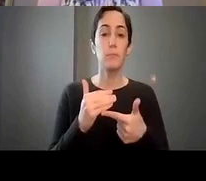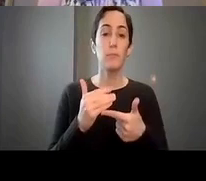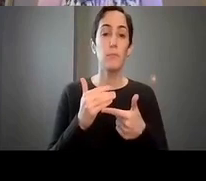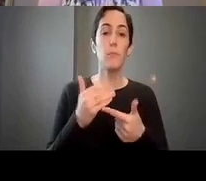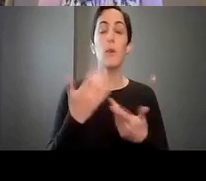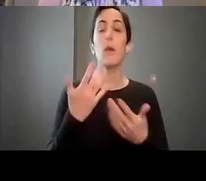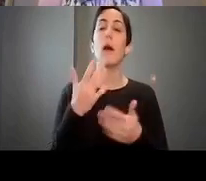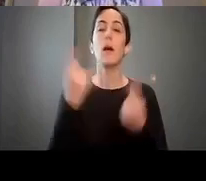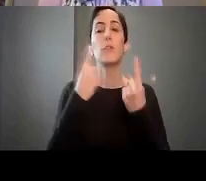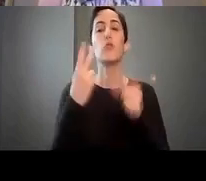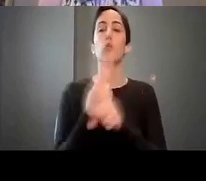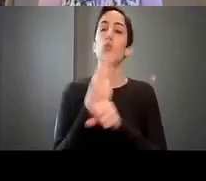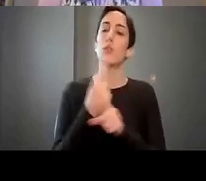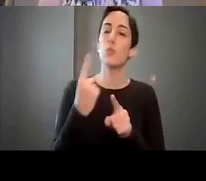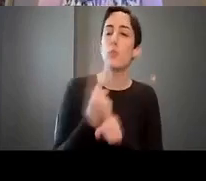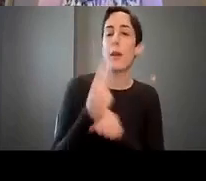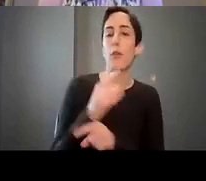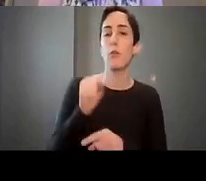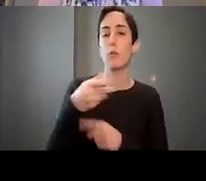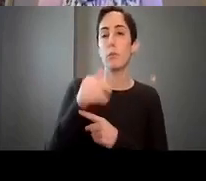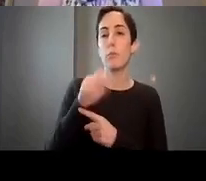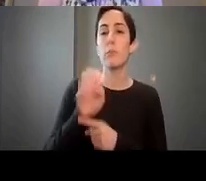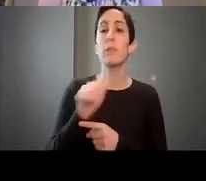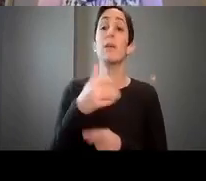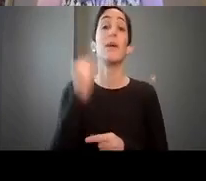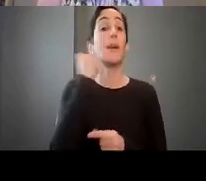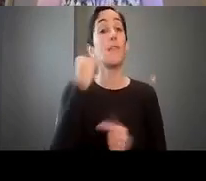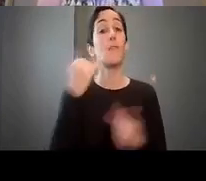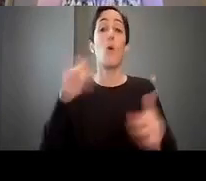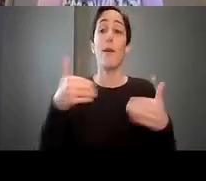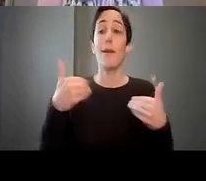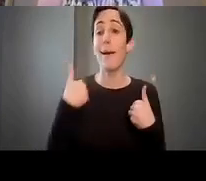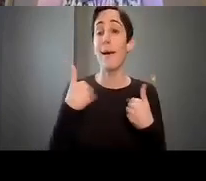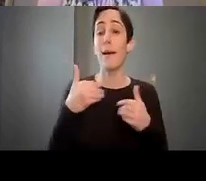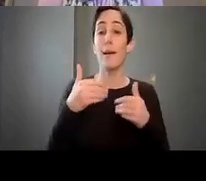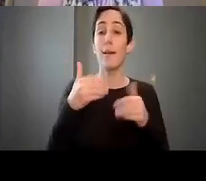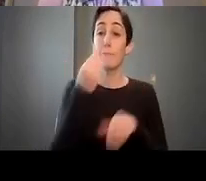have a family dinner or you have a Consider using regular spaces if you family bedtime routine. have a family dinner or you have a Just talk it, talk about the day to family bedtime routine.